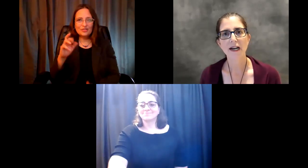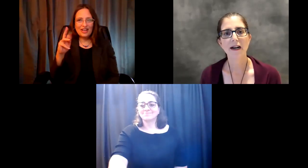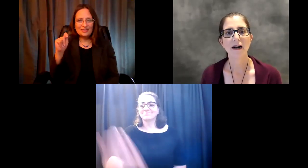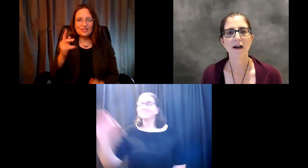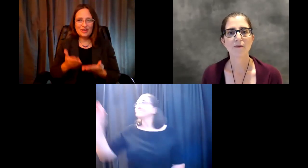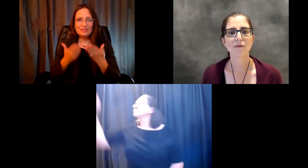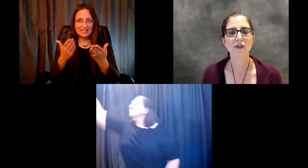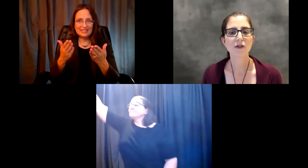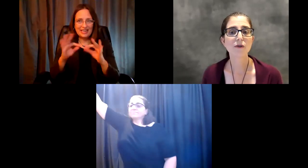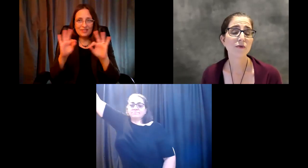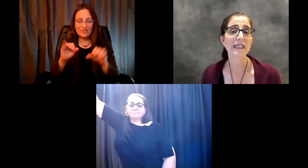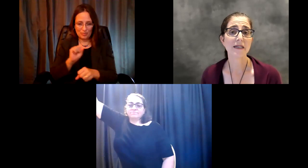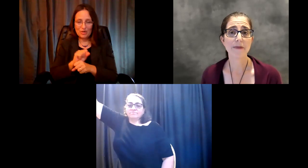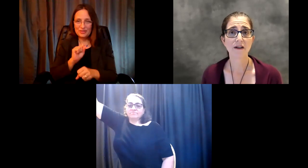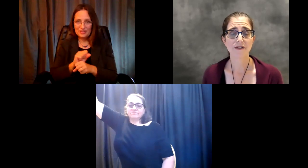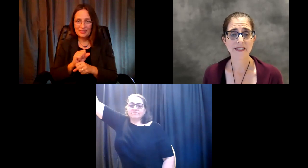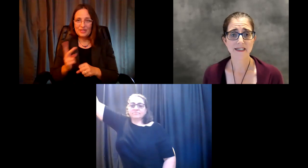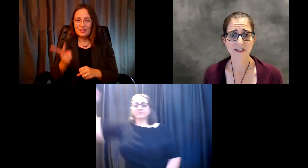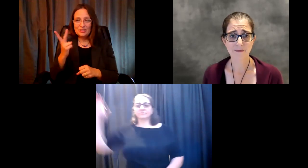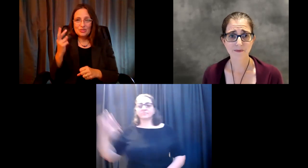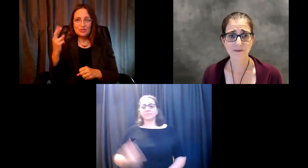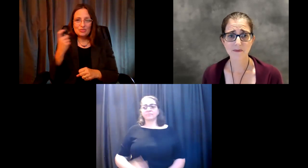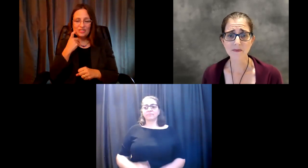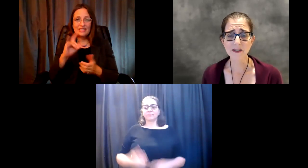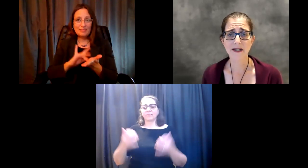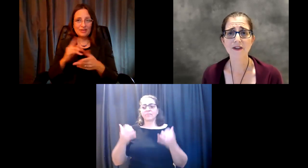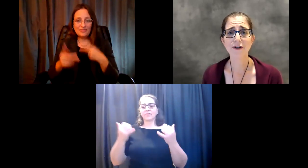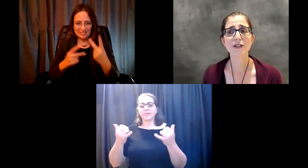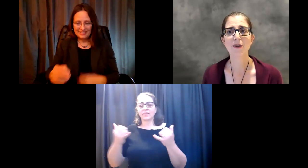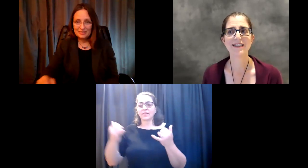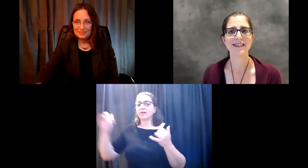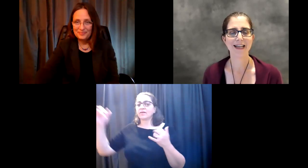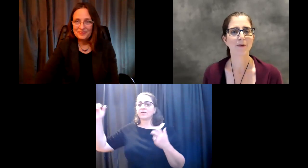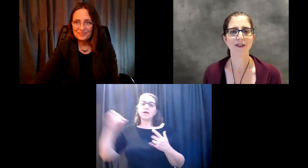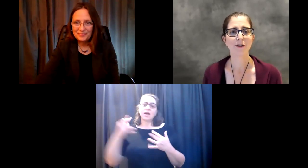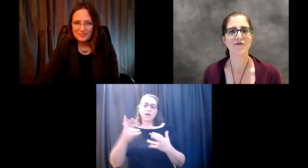I said I would be flexible and please be flexible. They said it's okay to easy the speech to text.